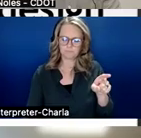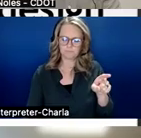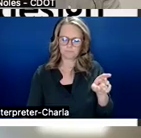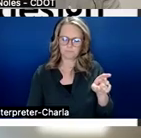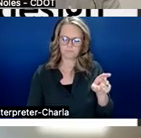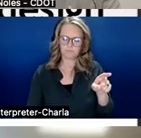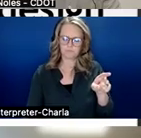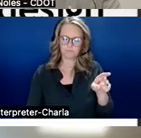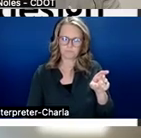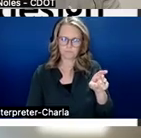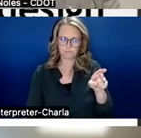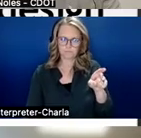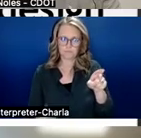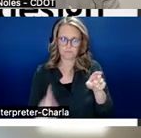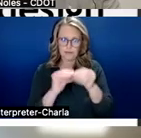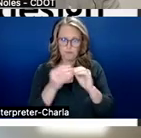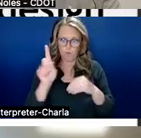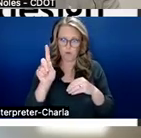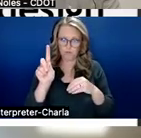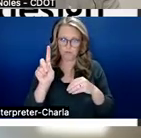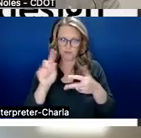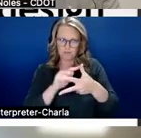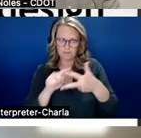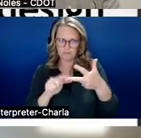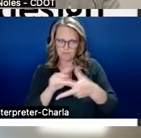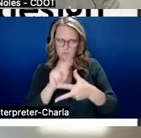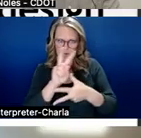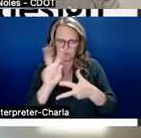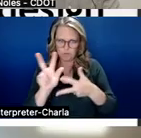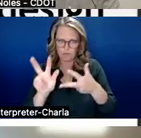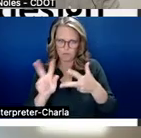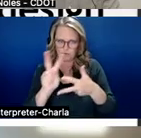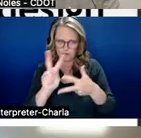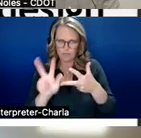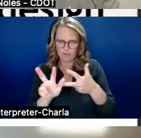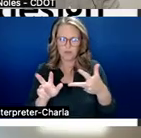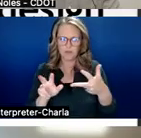number one, where the BRT stations are, where we're adding bust lanes